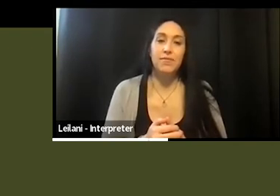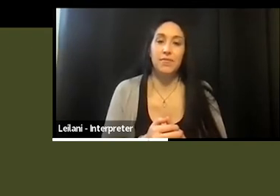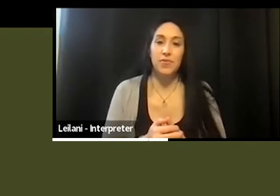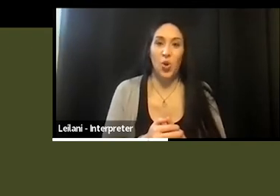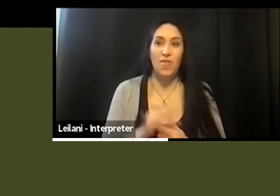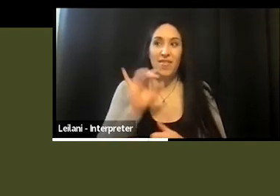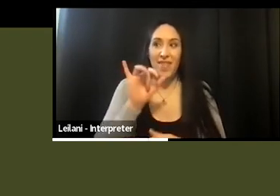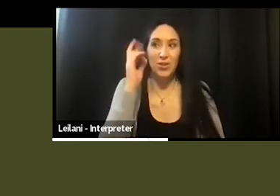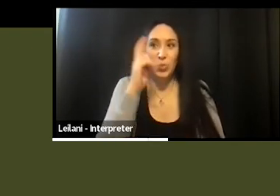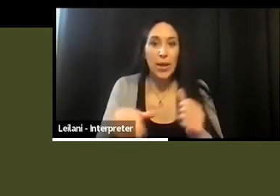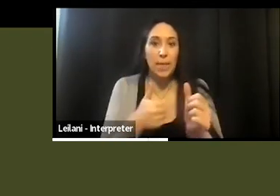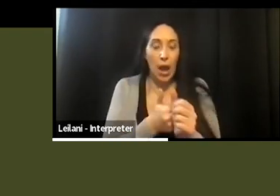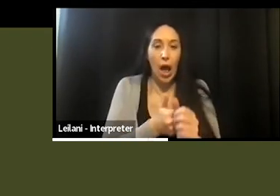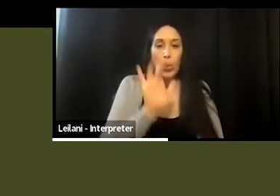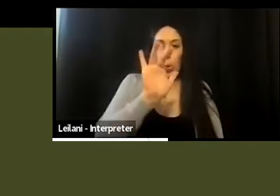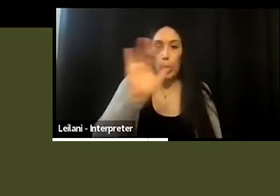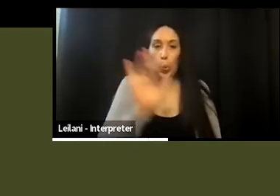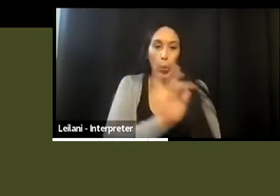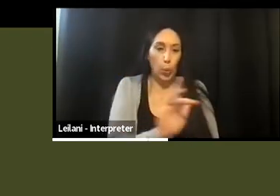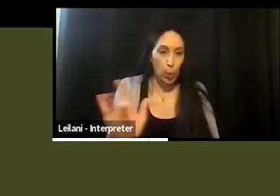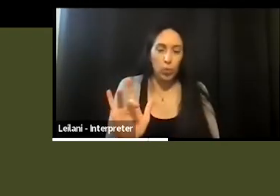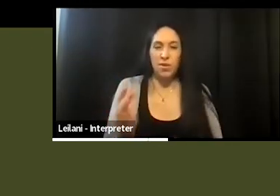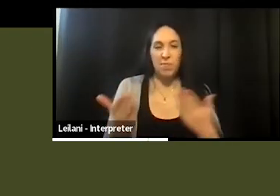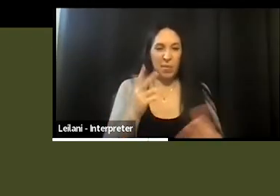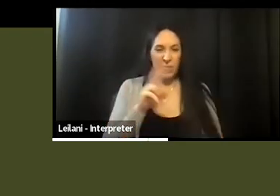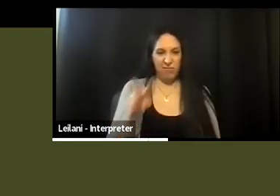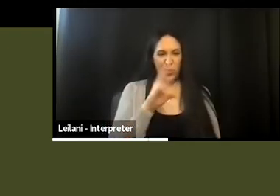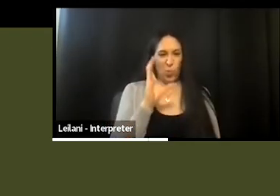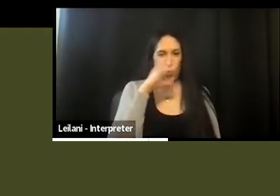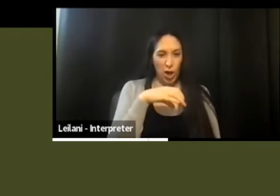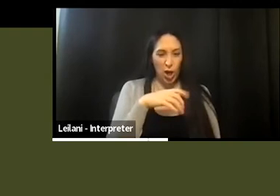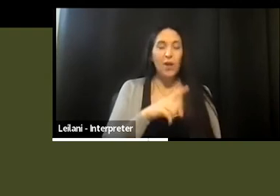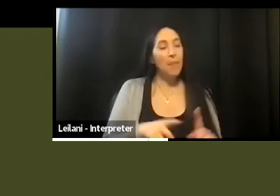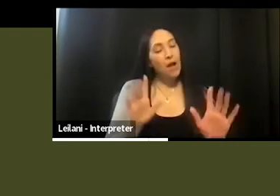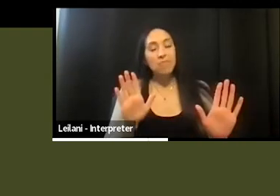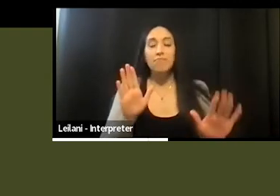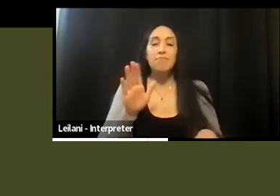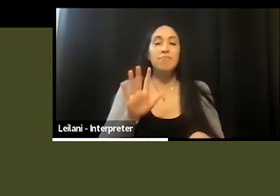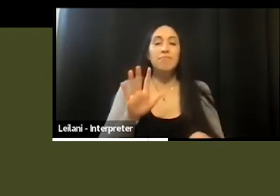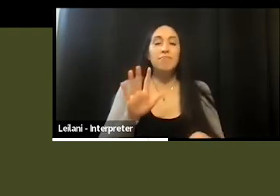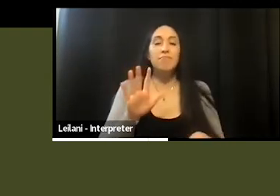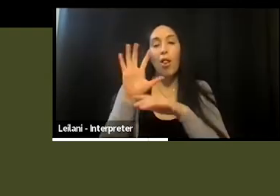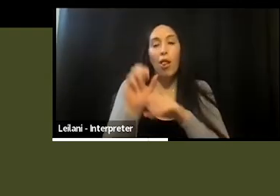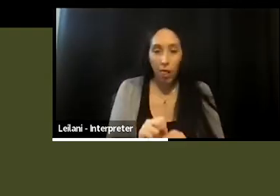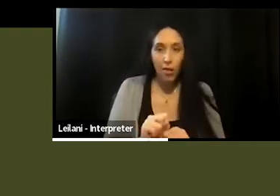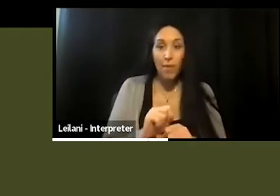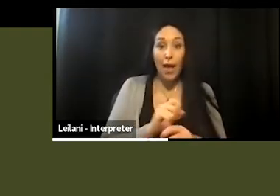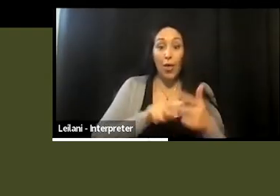If you're not used to seeing it, it might look a little odd today, but by the third training, (chuckles) you'll be very used to how we've decided